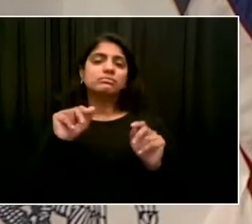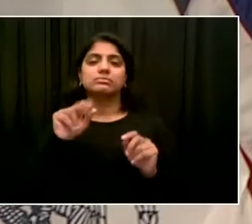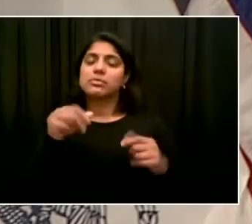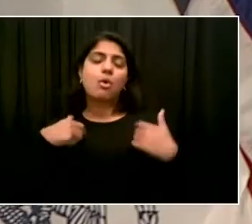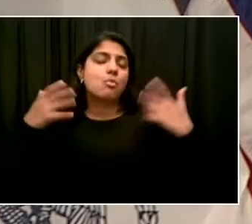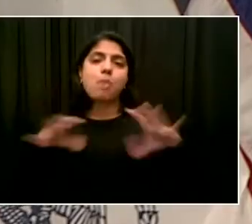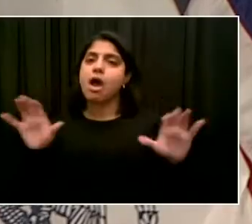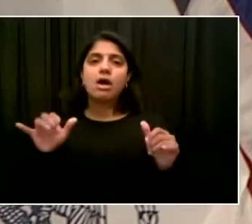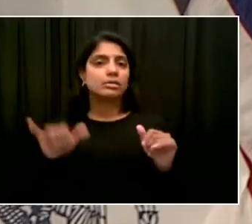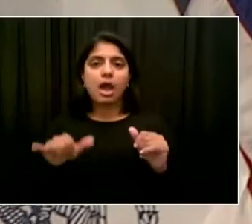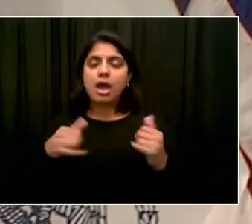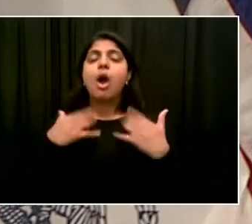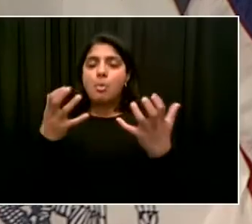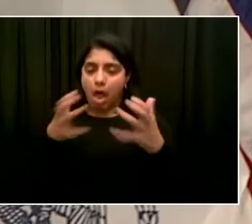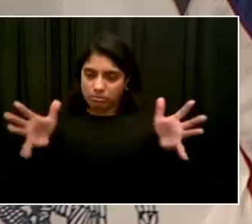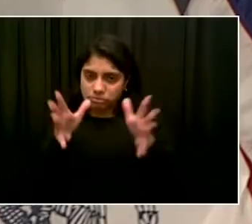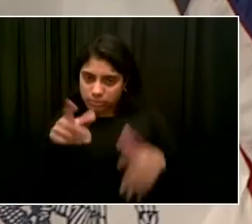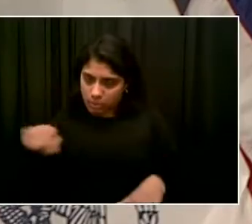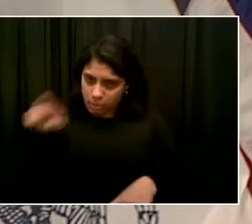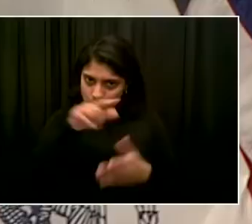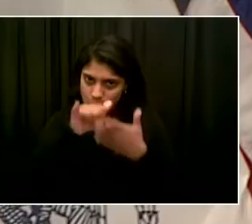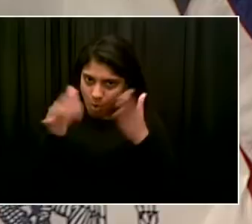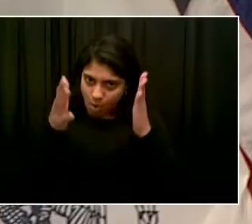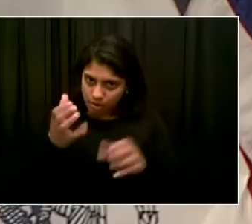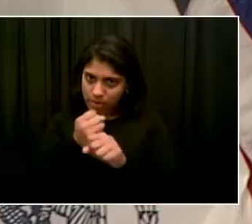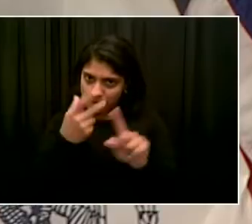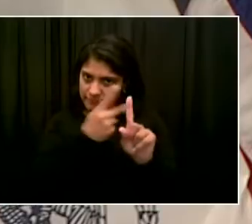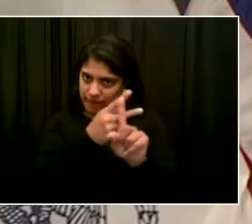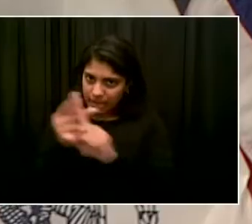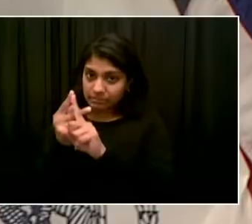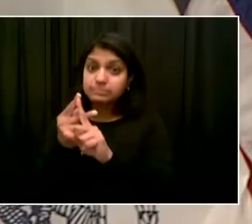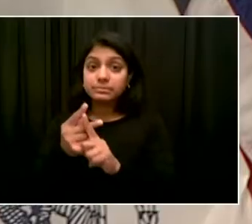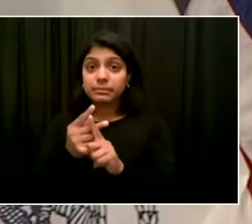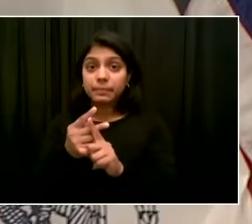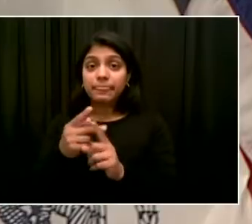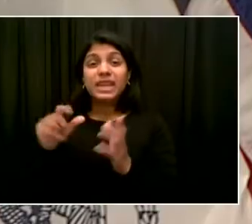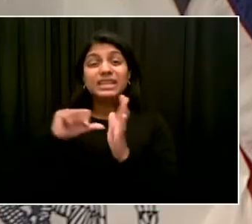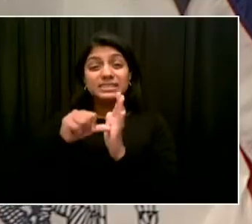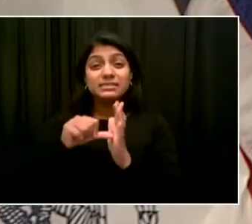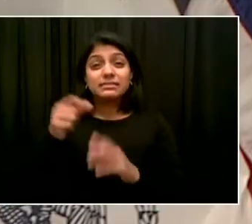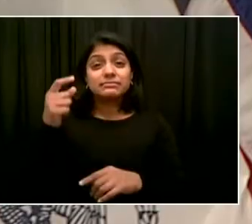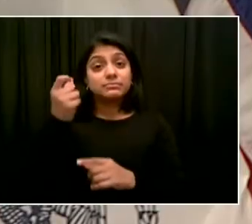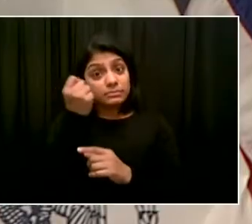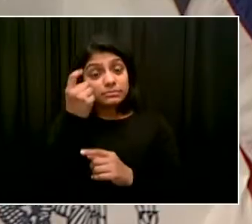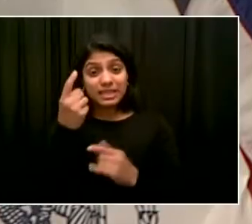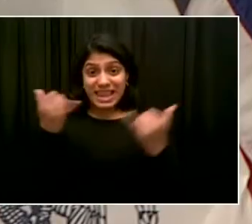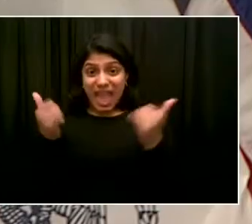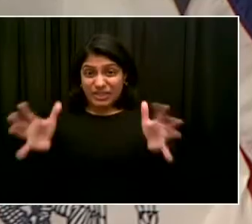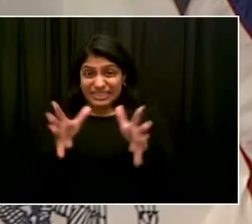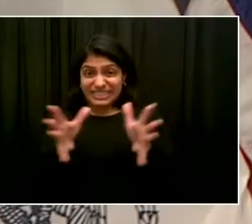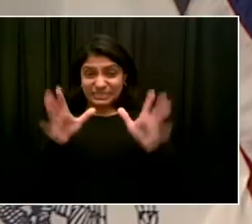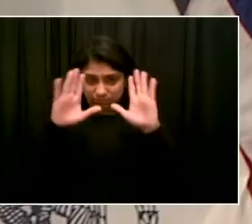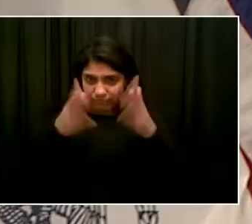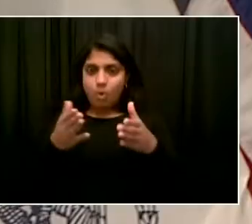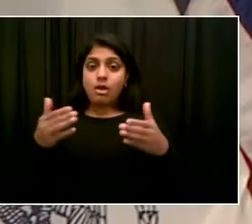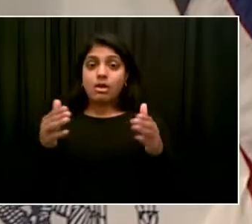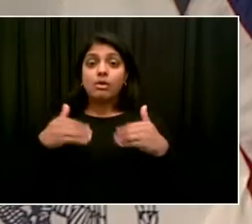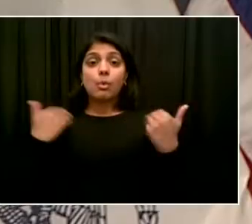MEASURES TO MAKE SURE EVERYONE GETS VACCINATED. THIS STARTS WITH OUR YOUNGEST NEW YORKERS. WE STILL HAVE SOME REAL WORK